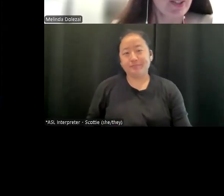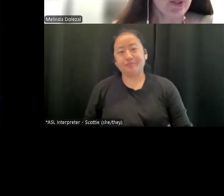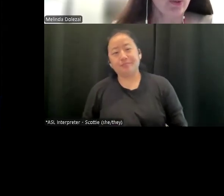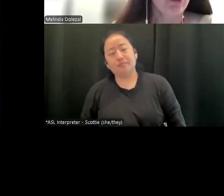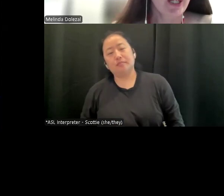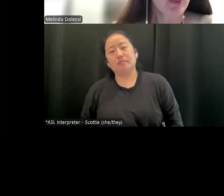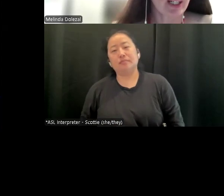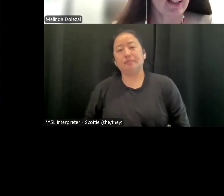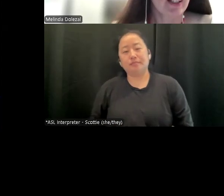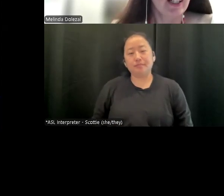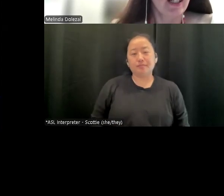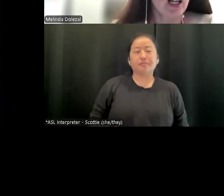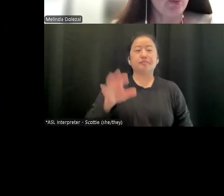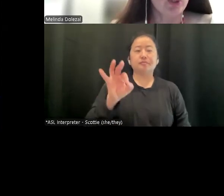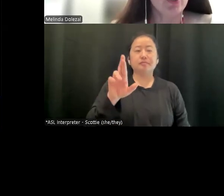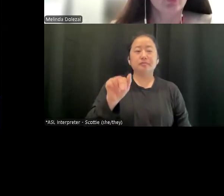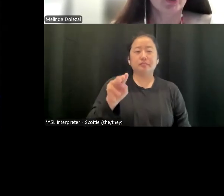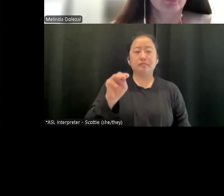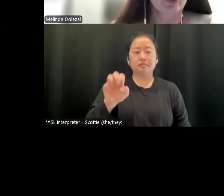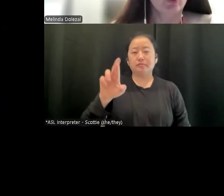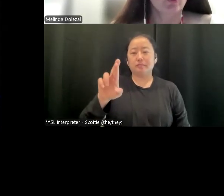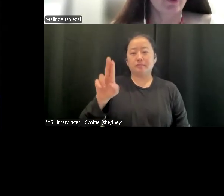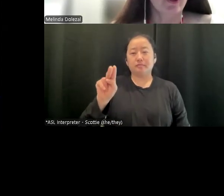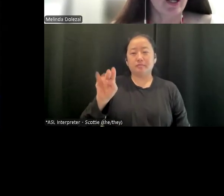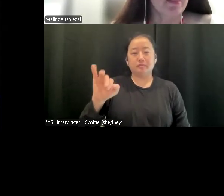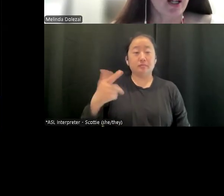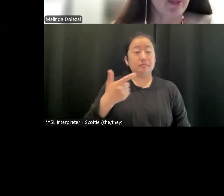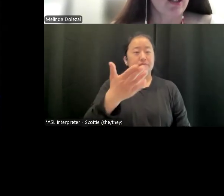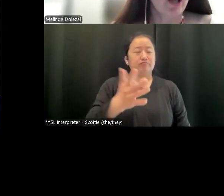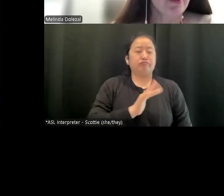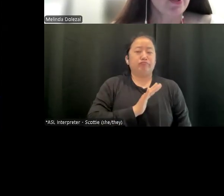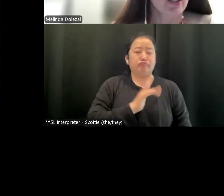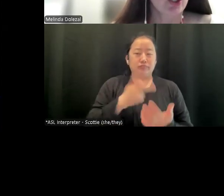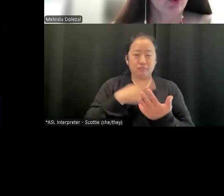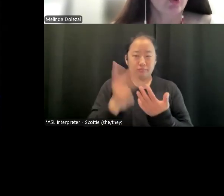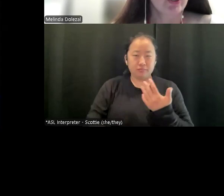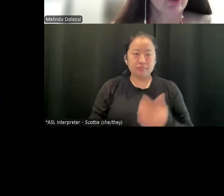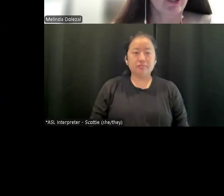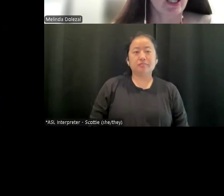So frame running, which is a really, really cool program, it involves using a three-wheeled frame